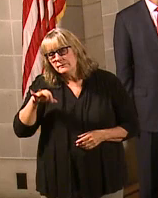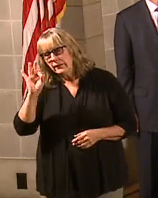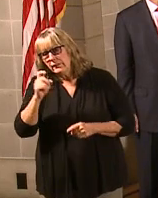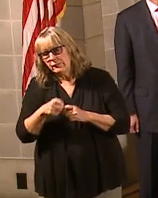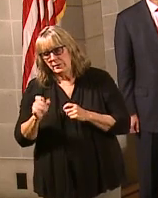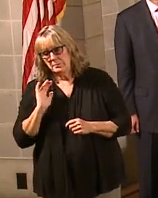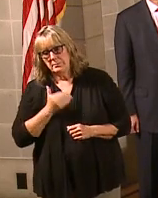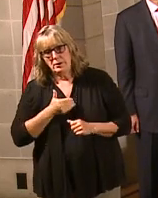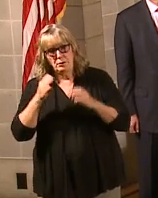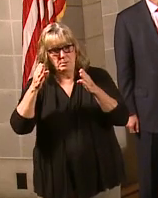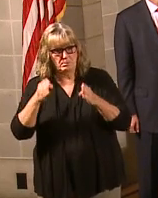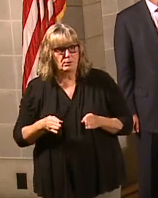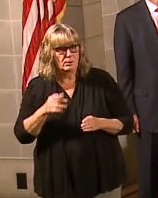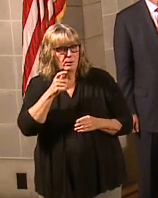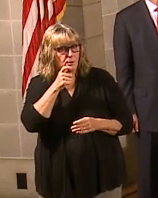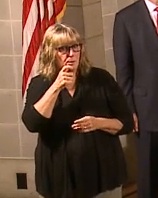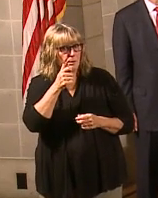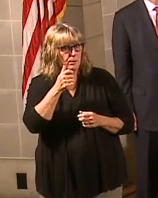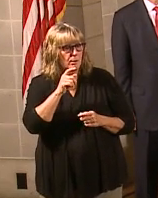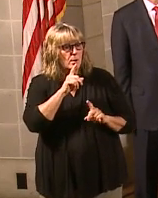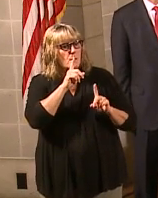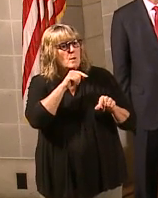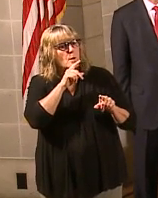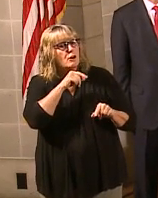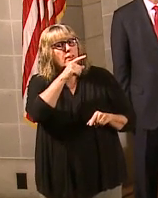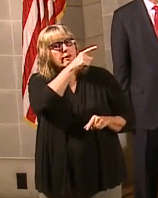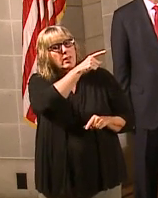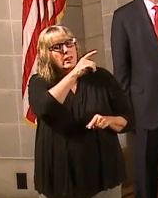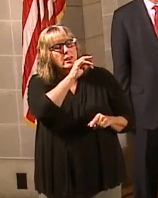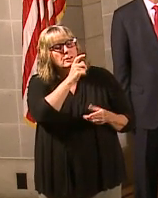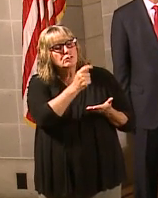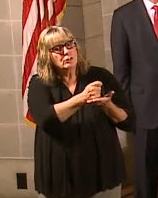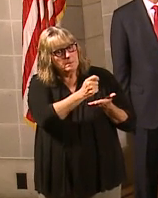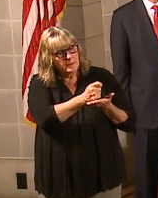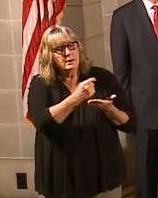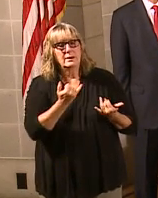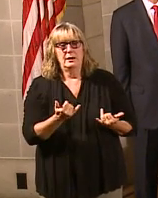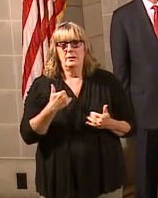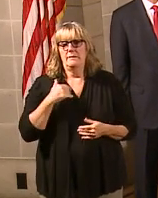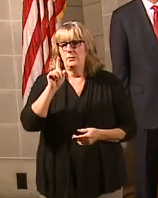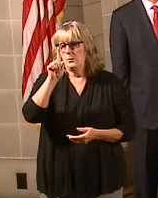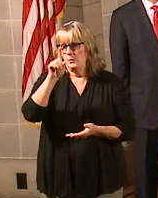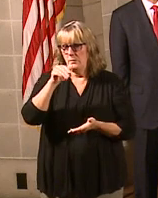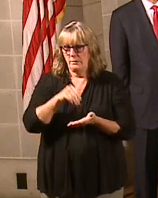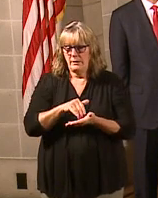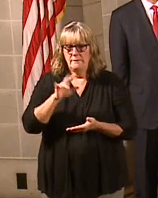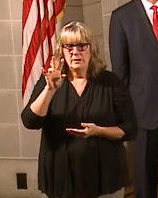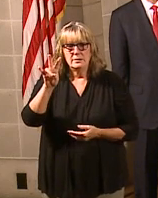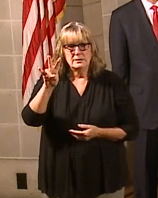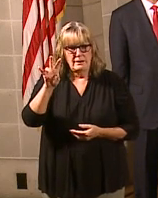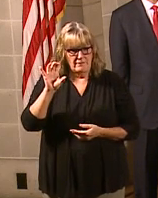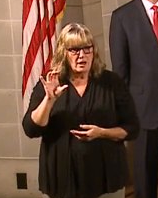PER CAPITA THAT'S GOT TO BE ONE OF THE HIGHEST RATES FOR